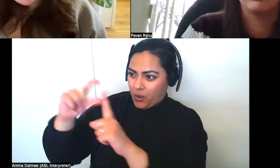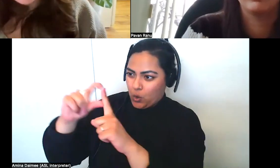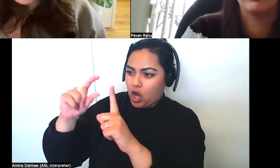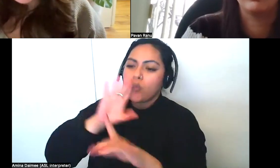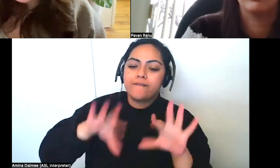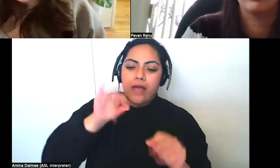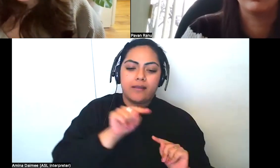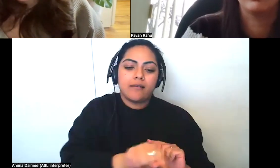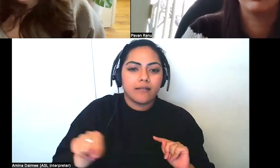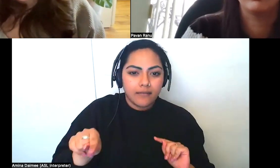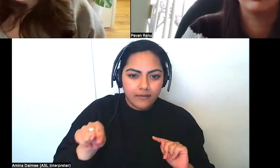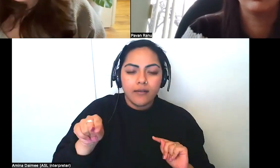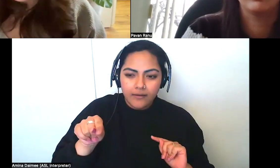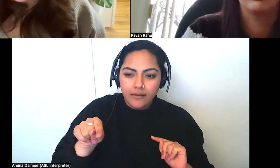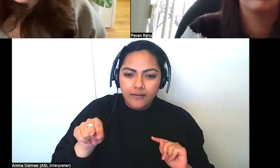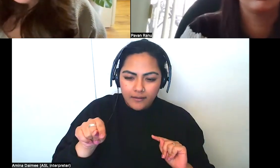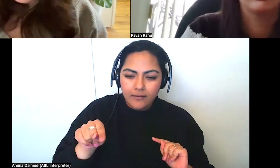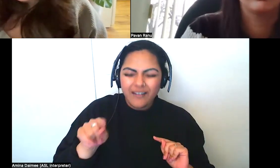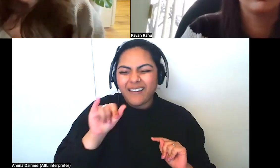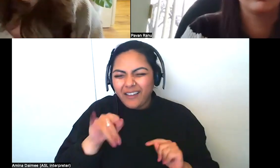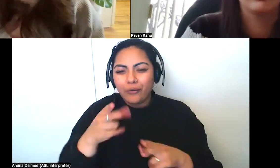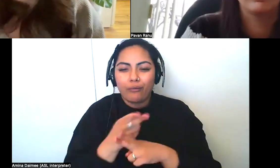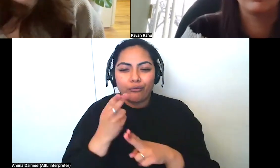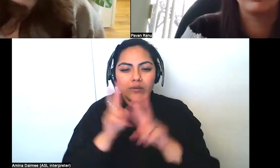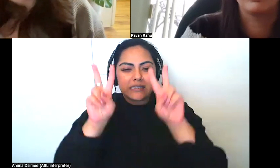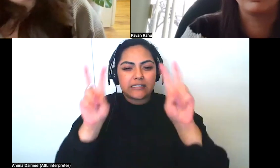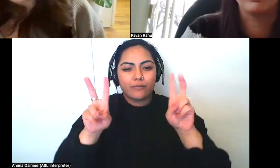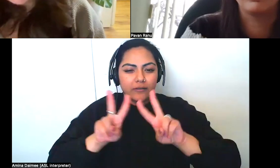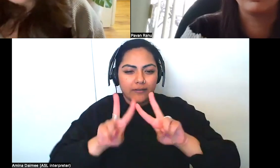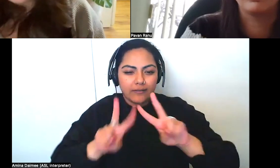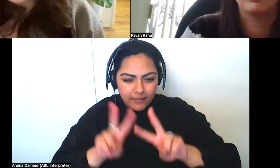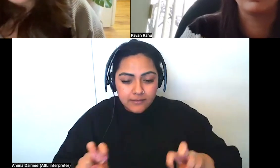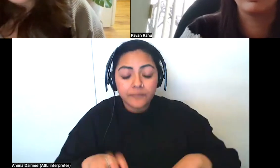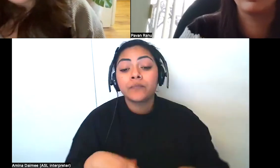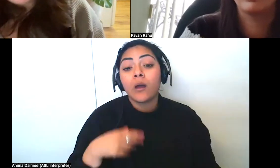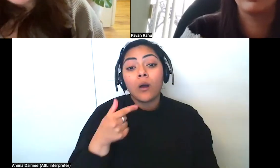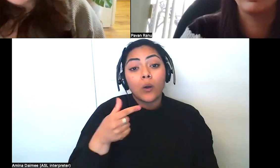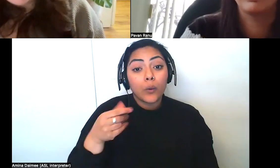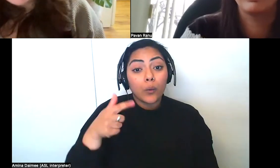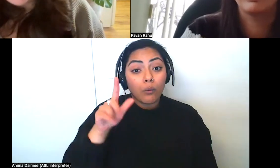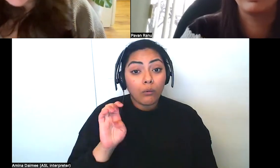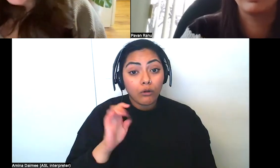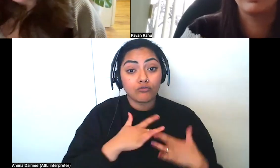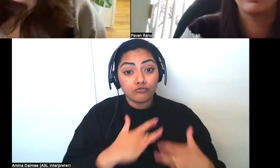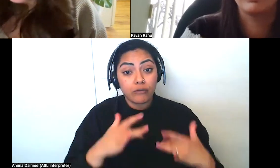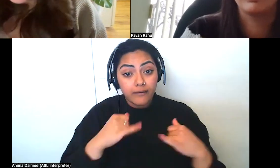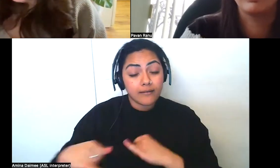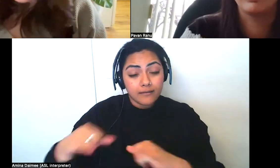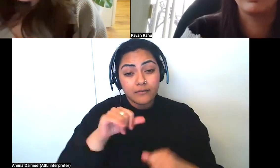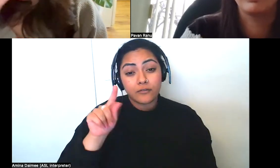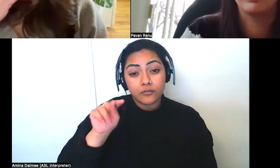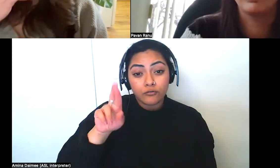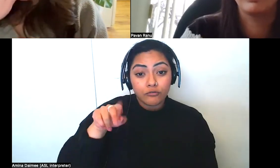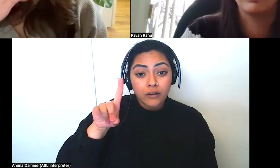analysis. There's also, Google Trends is great because you can look at search term popularity